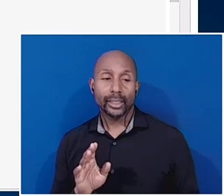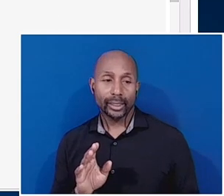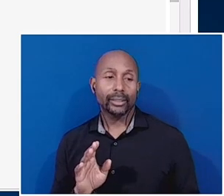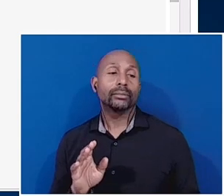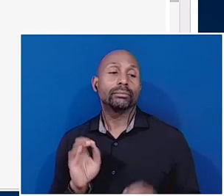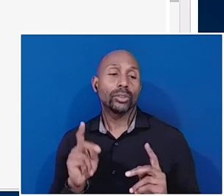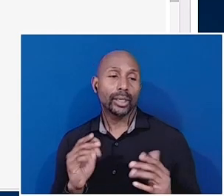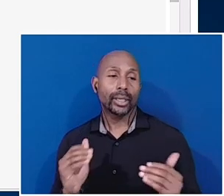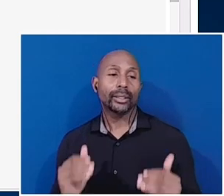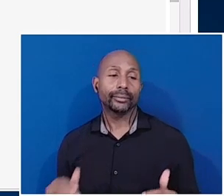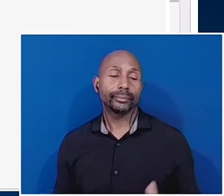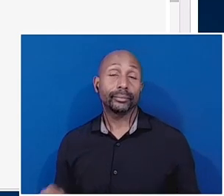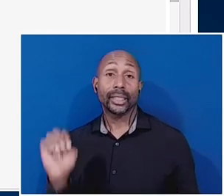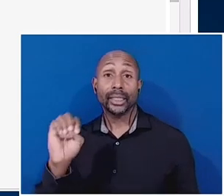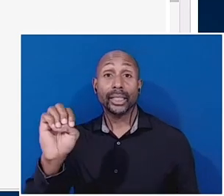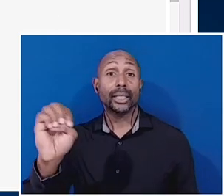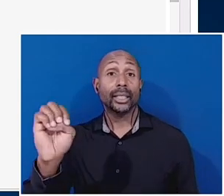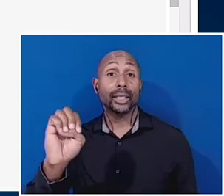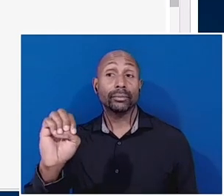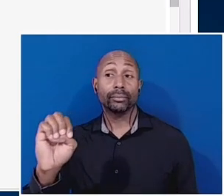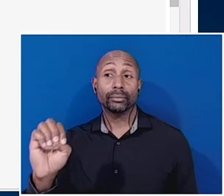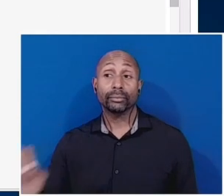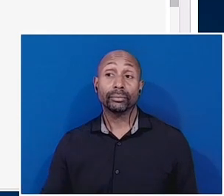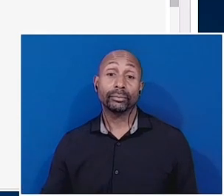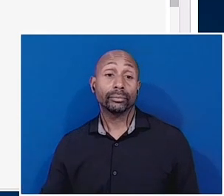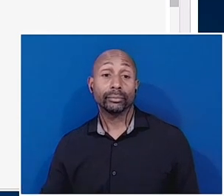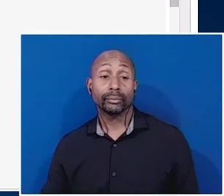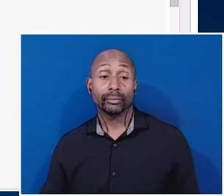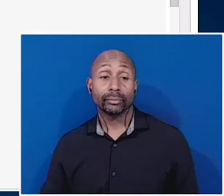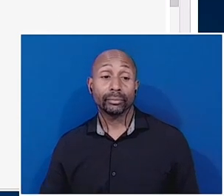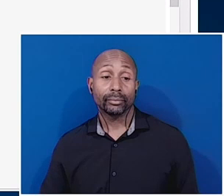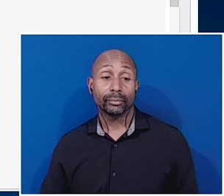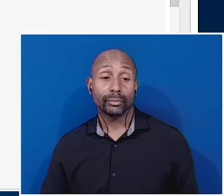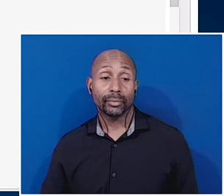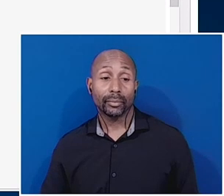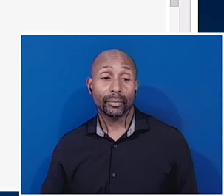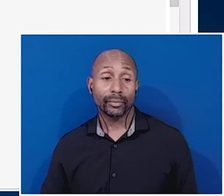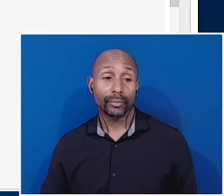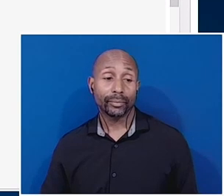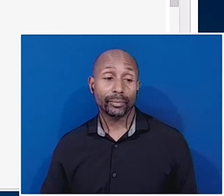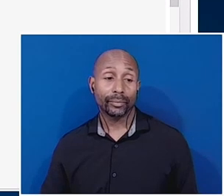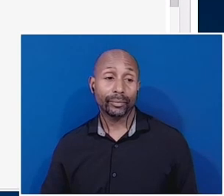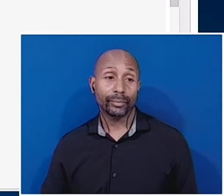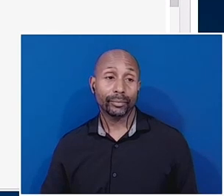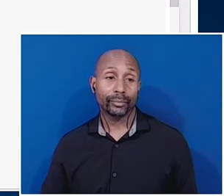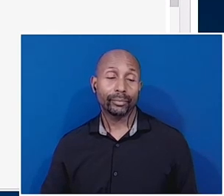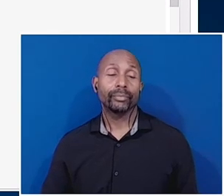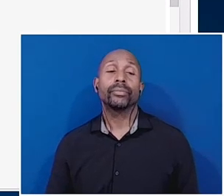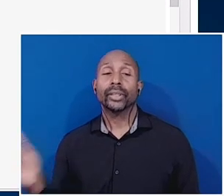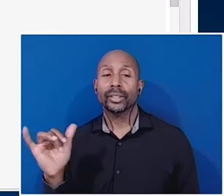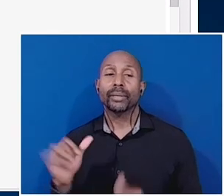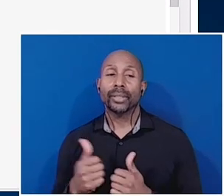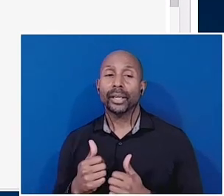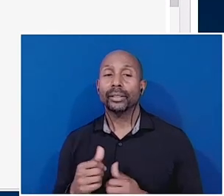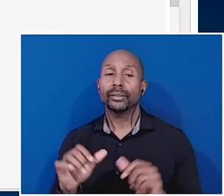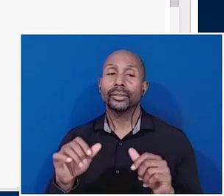How about (e), any comments on (e)? Same change about agency's decision versus